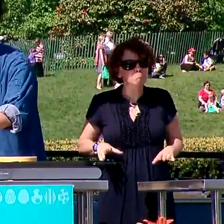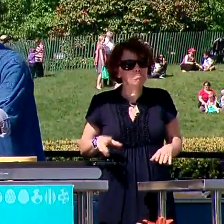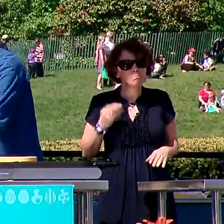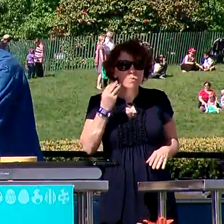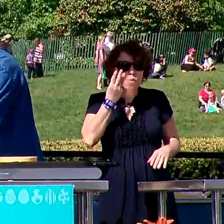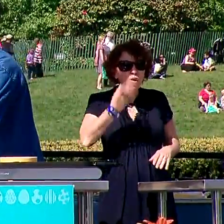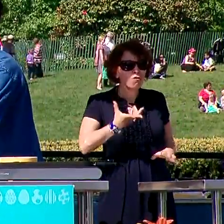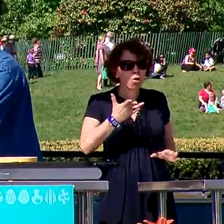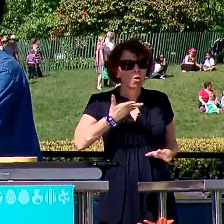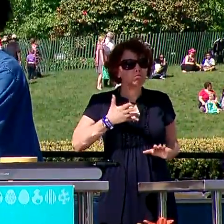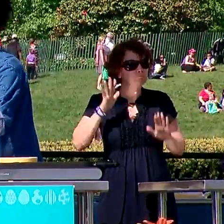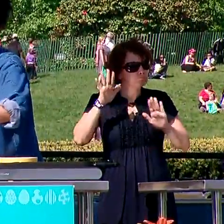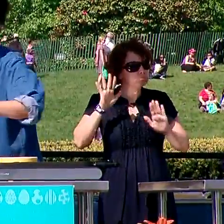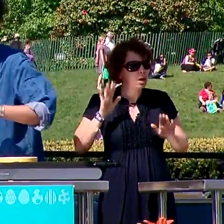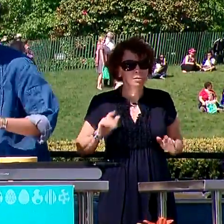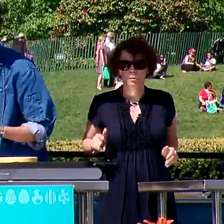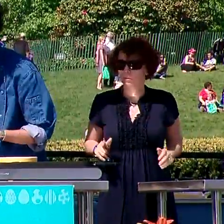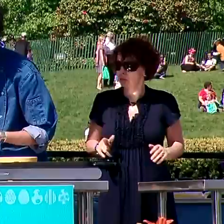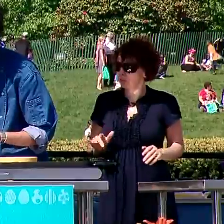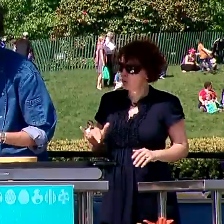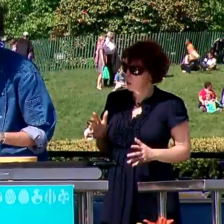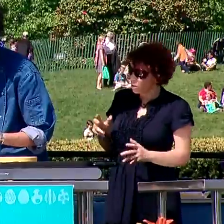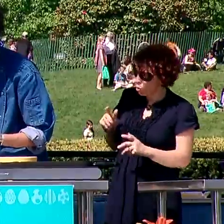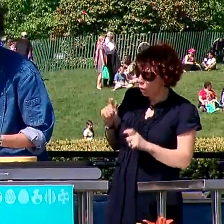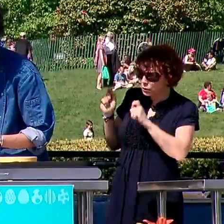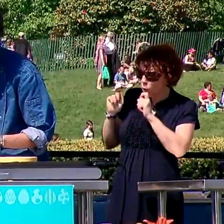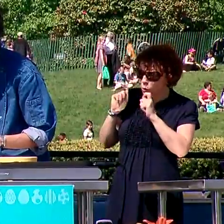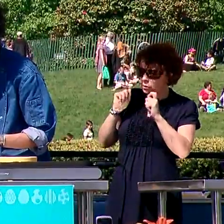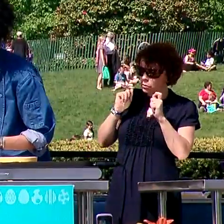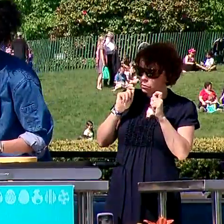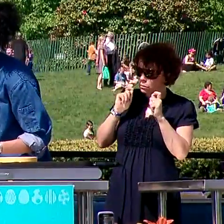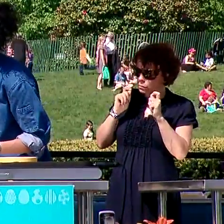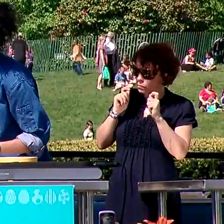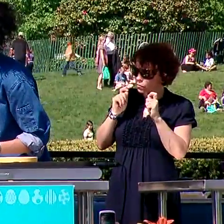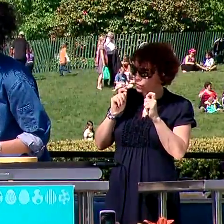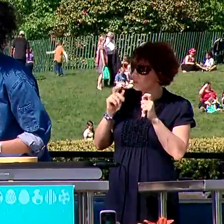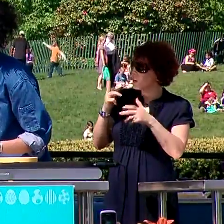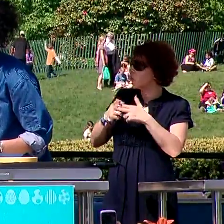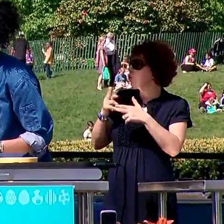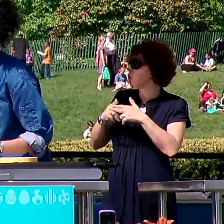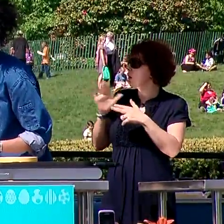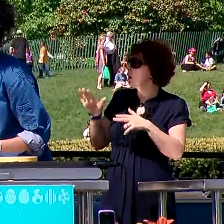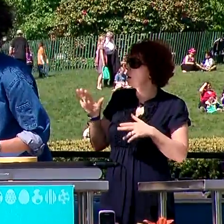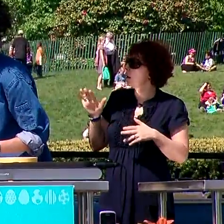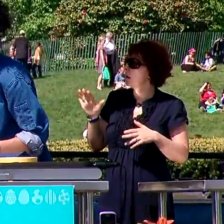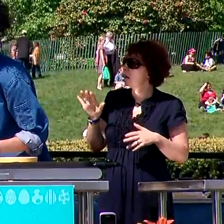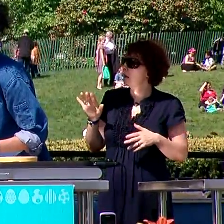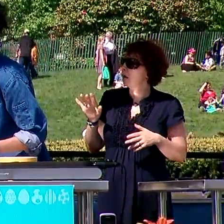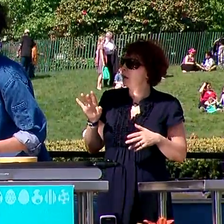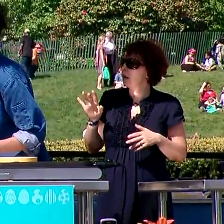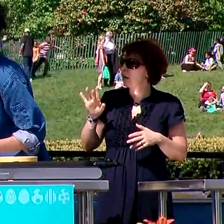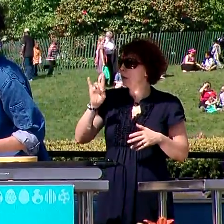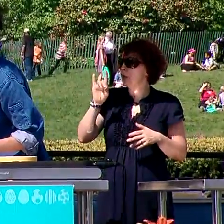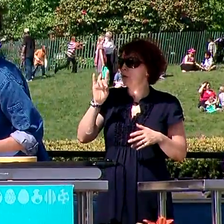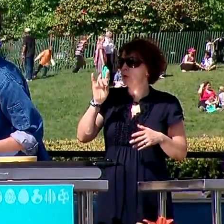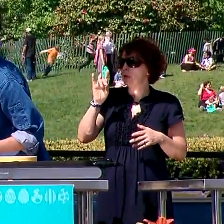Child: Is that good? Carla Hall: Uh-huh, that's perfect. Do you want some corn? What's your name? Child: Dorataya. Carla Hall: Jorataya? Child: Dorataya. Carla Hall: Dorataya?